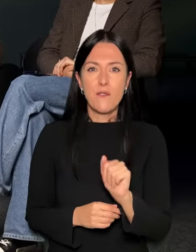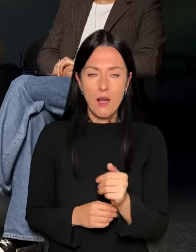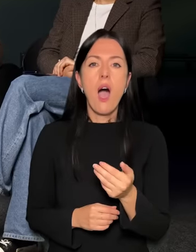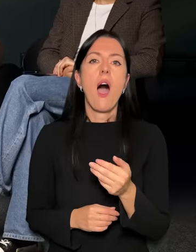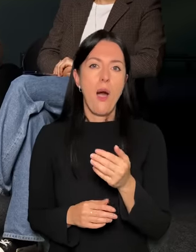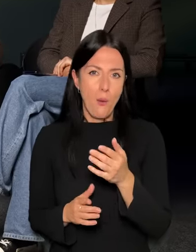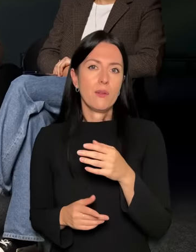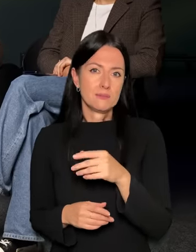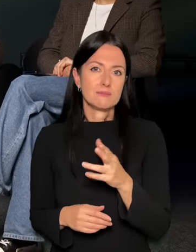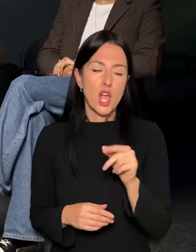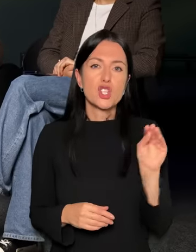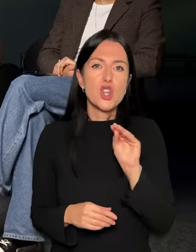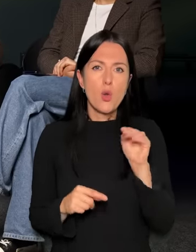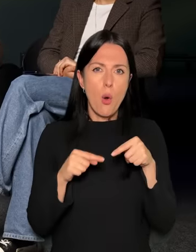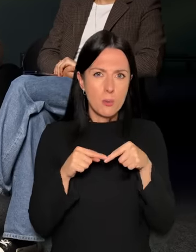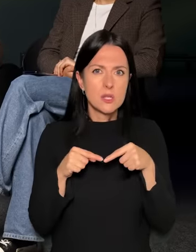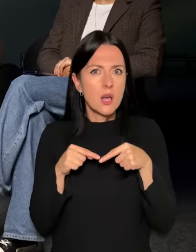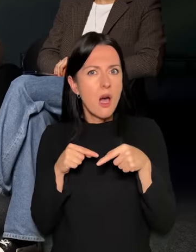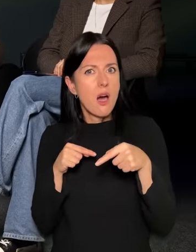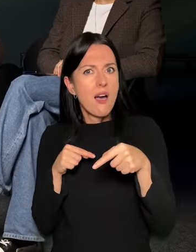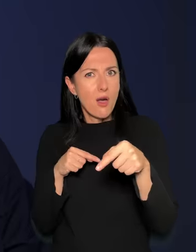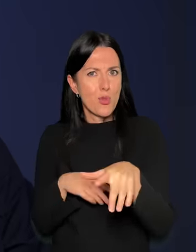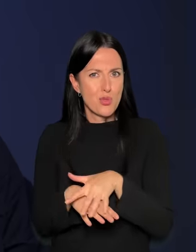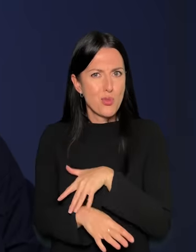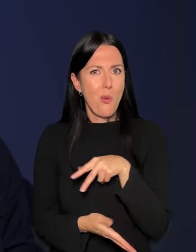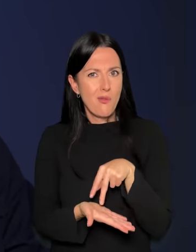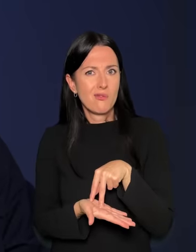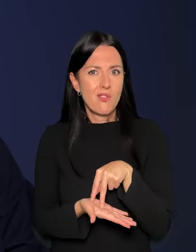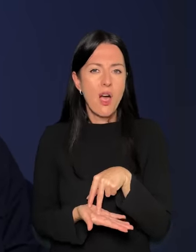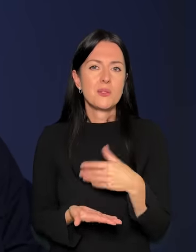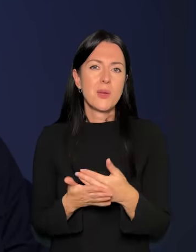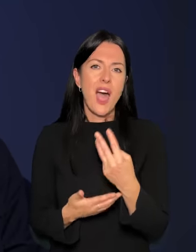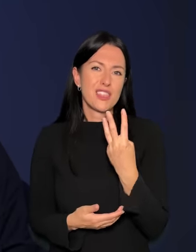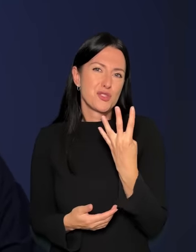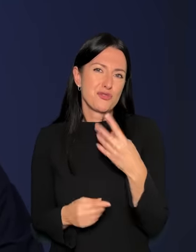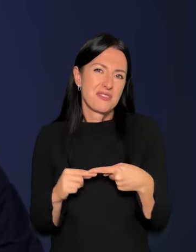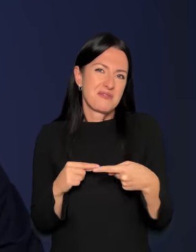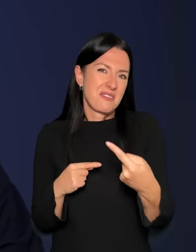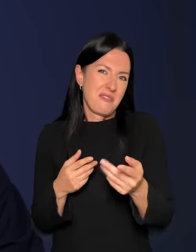it's clear that from Zhytomyrska, it'll take a bit longer. You'll have to stand for a while. But when there are 3-4 stations, you can ride through.